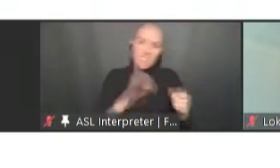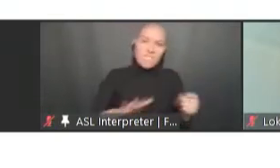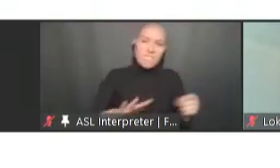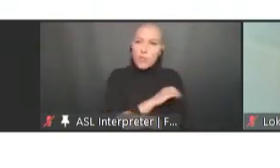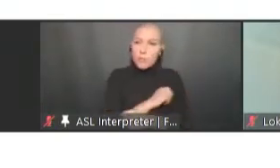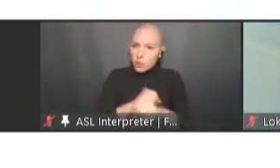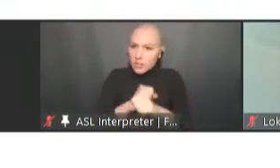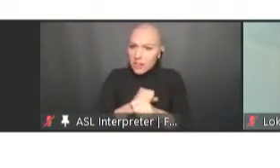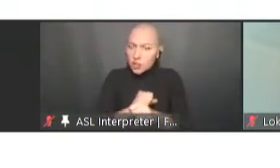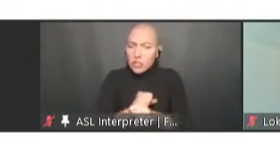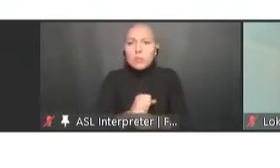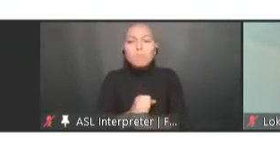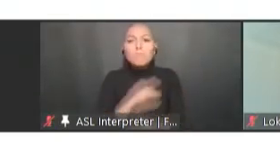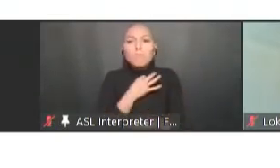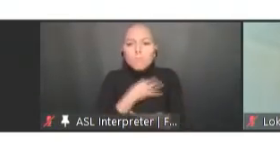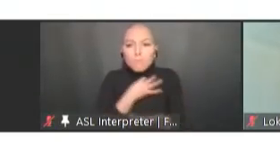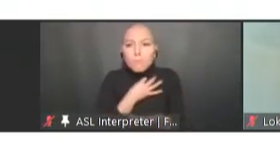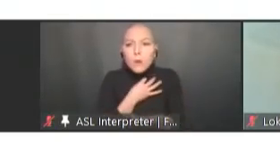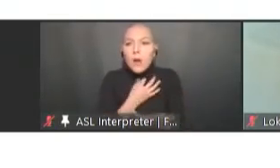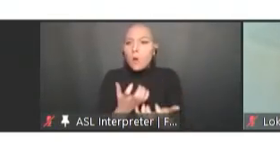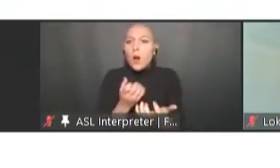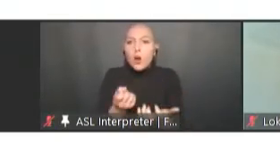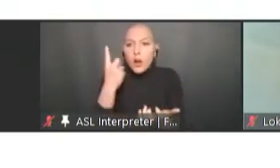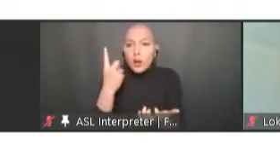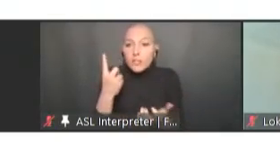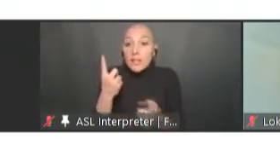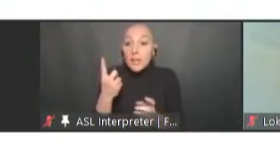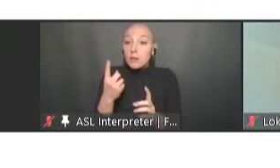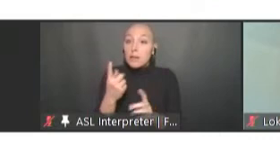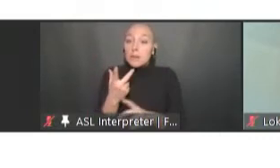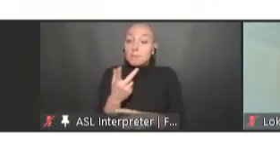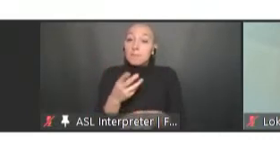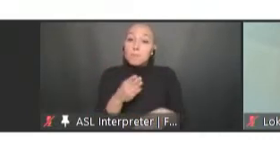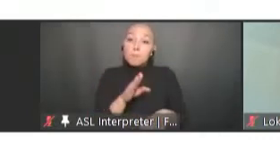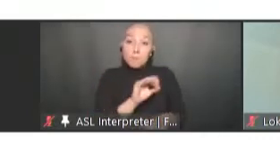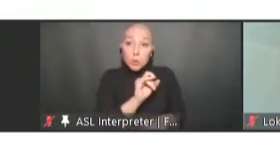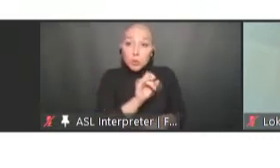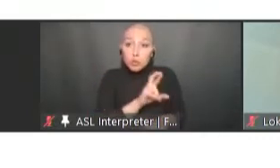understand the impact of boosters but also the implications around these definitions,